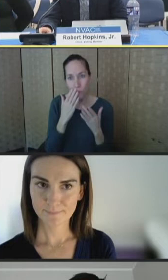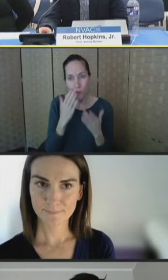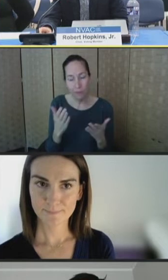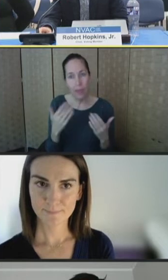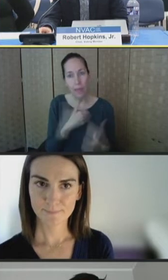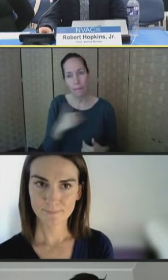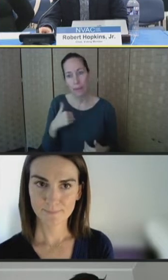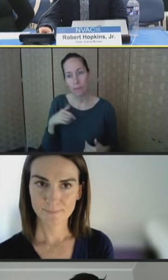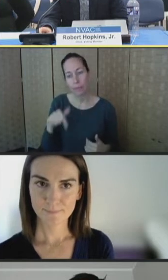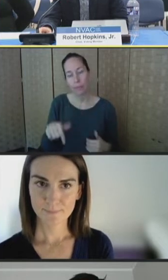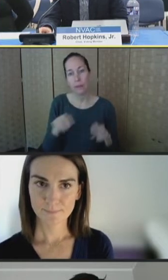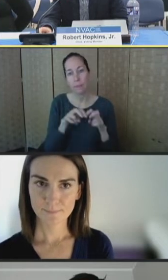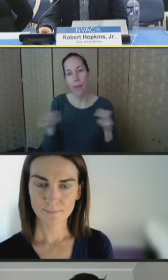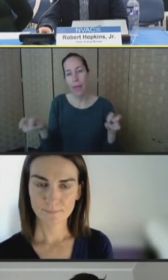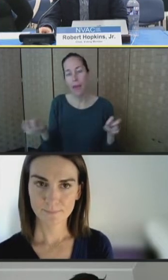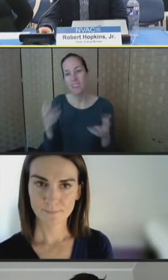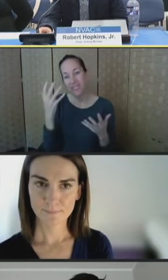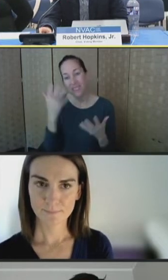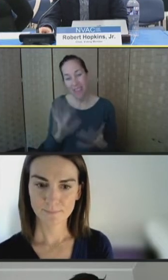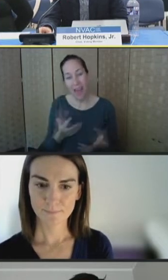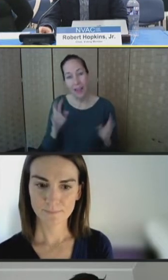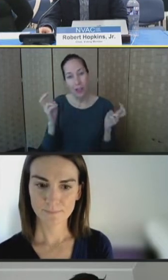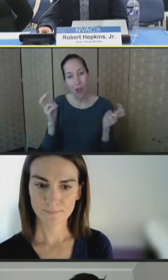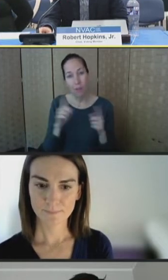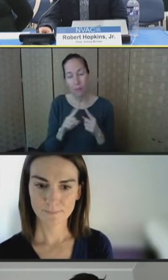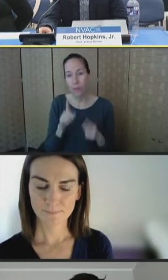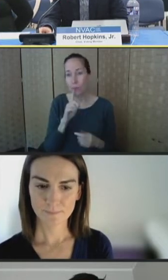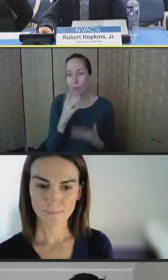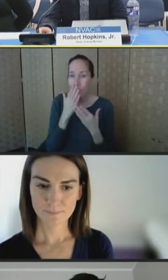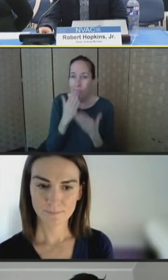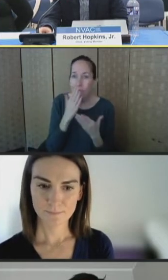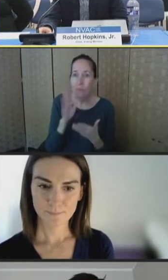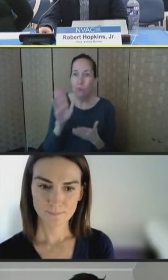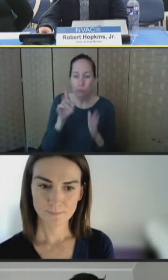but we appreciate all of your efforts in these areas. As we